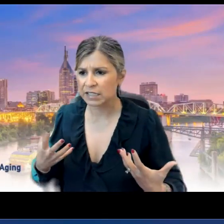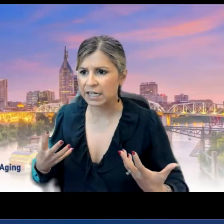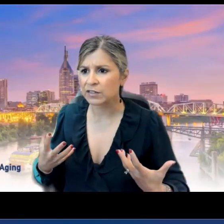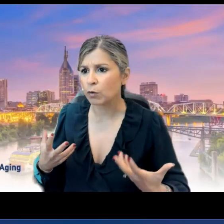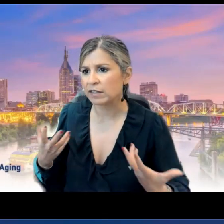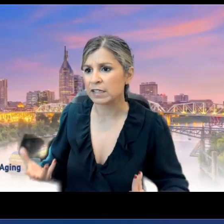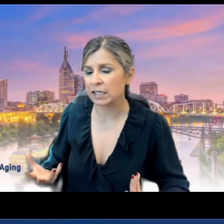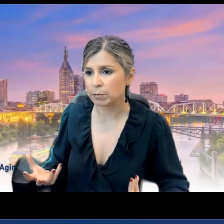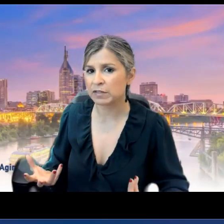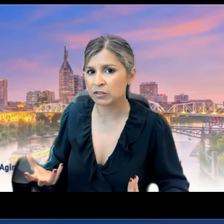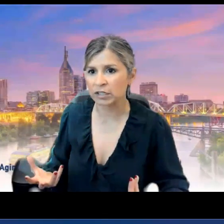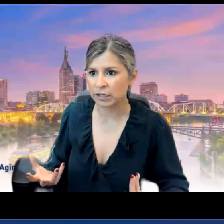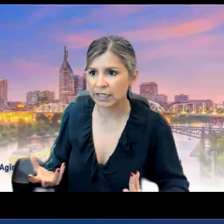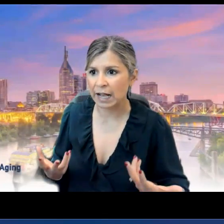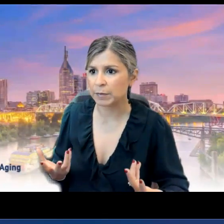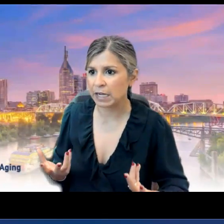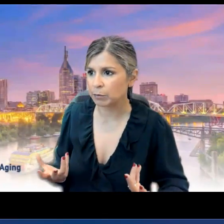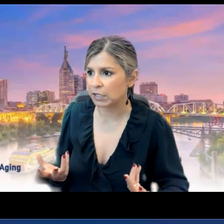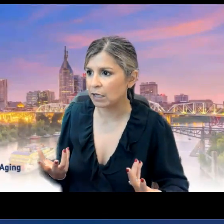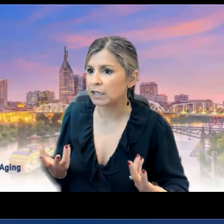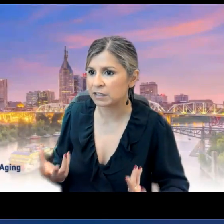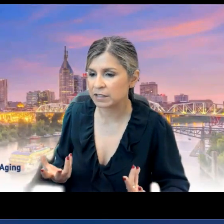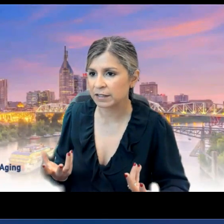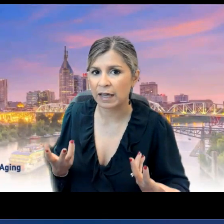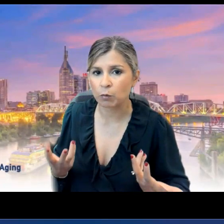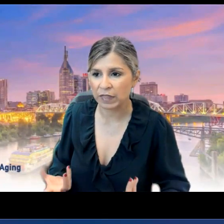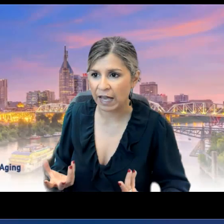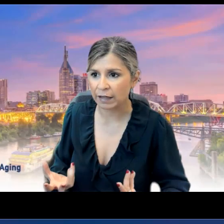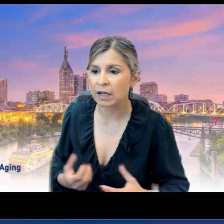seating and positioning clinic has been able to assist them with that.